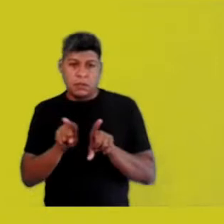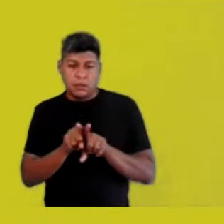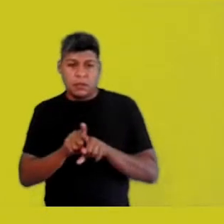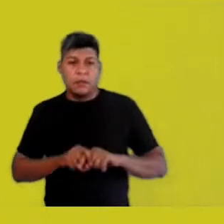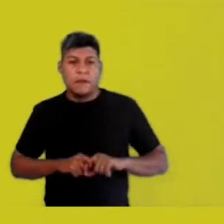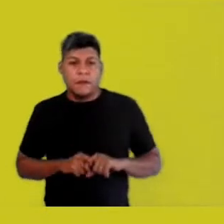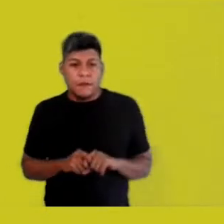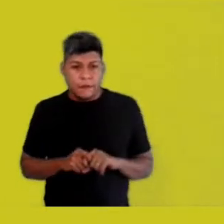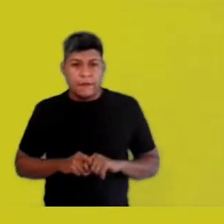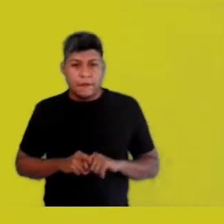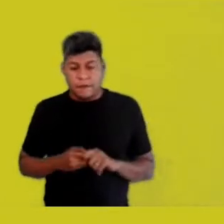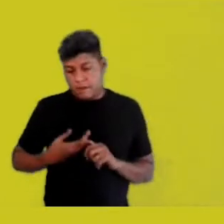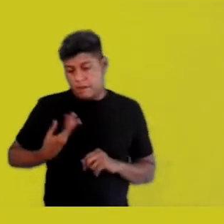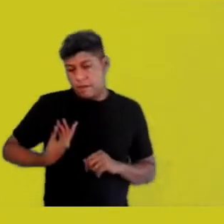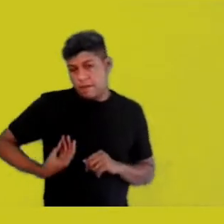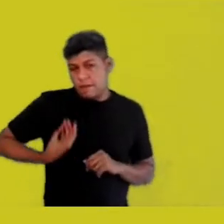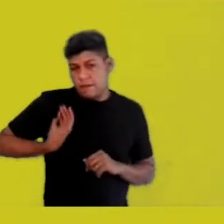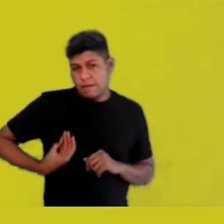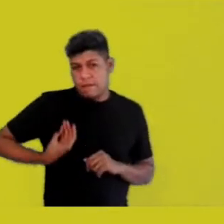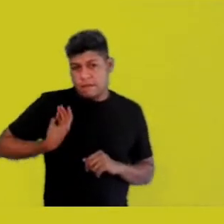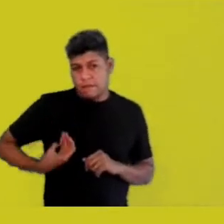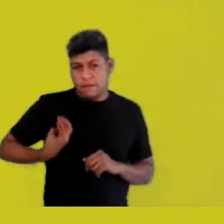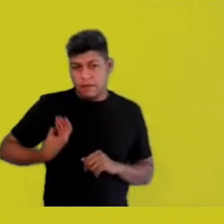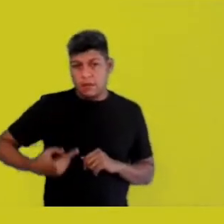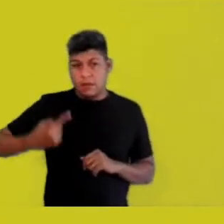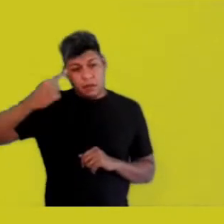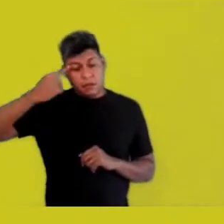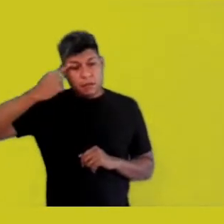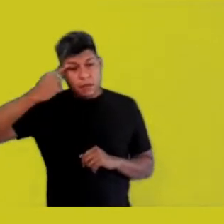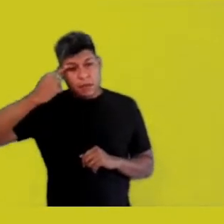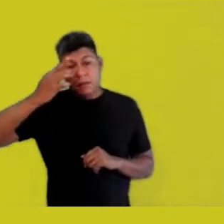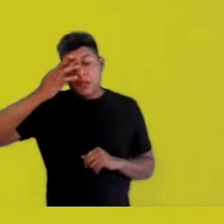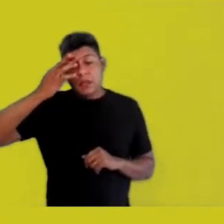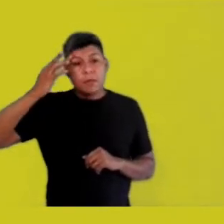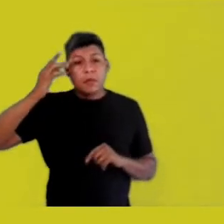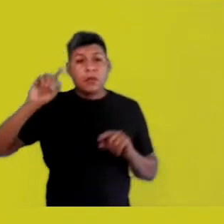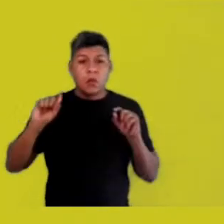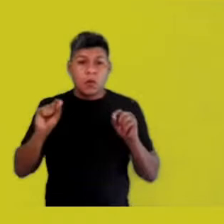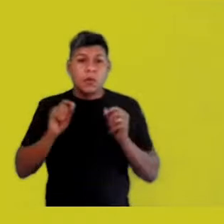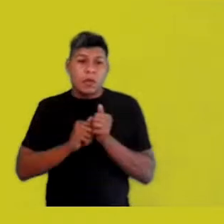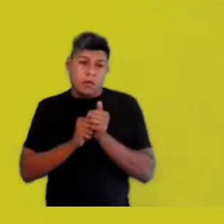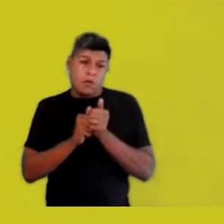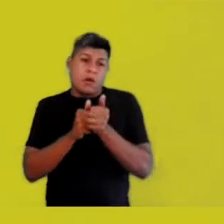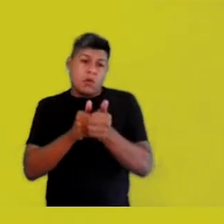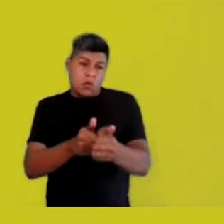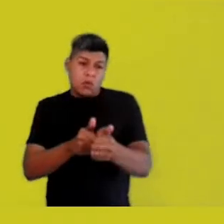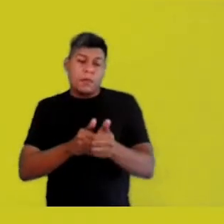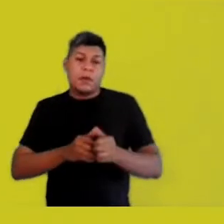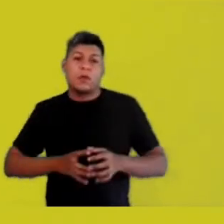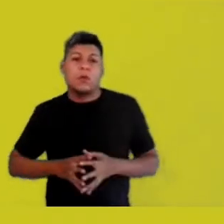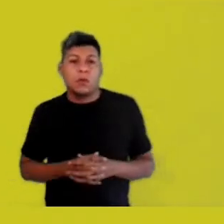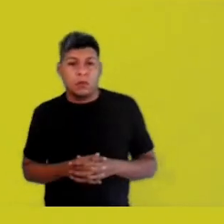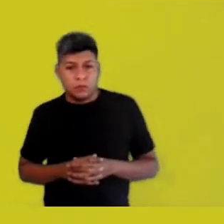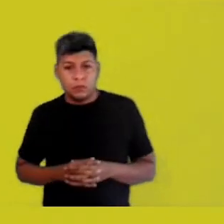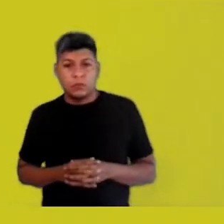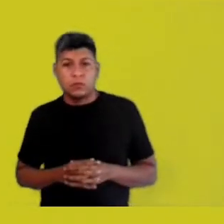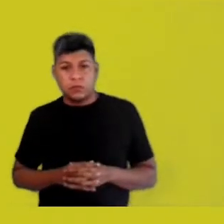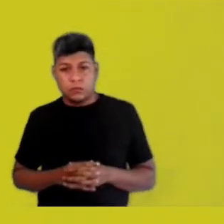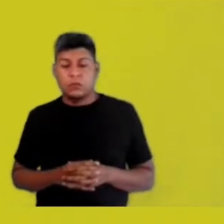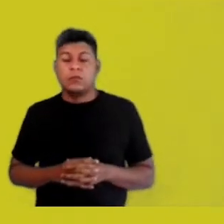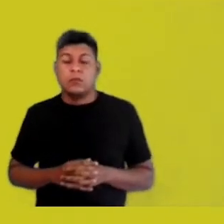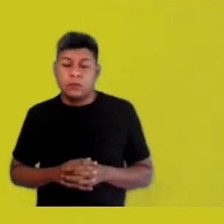in my mental life, someone who followed very closely